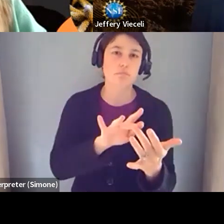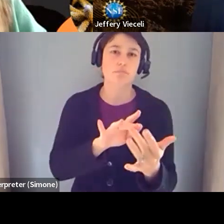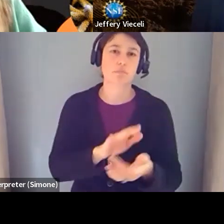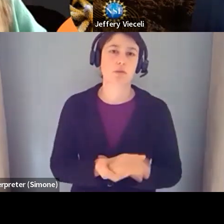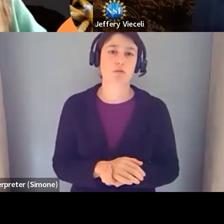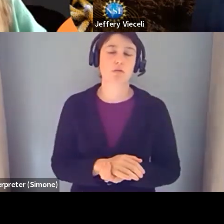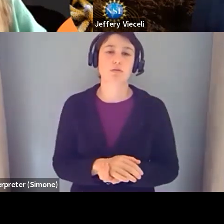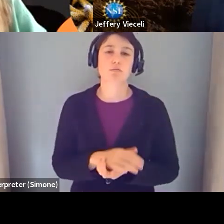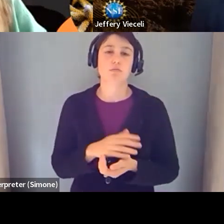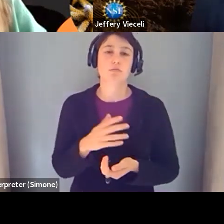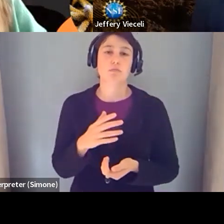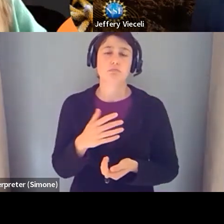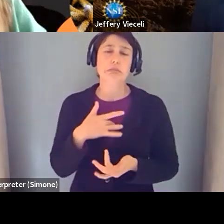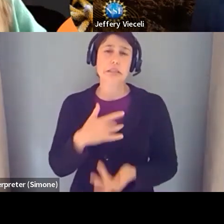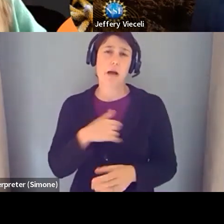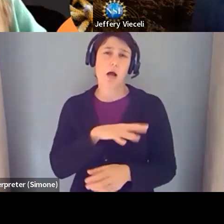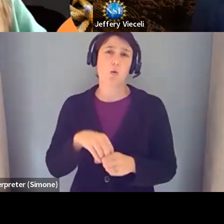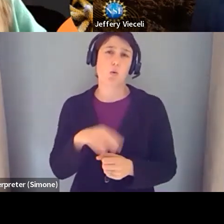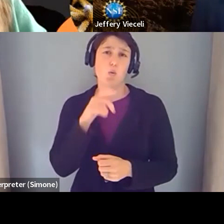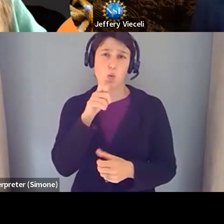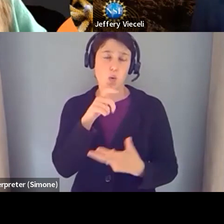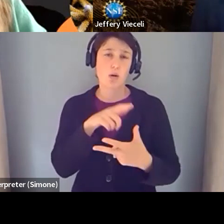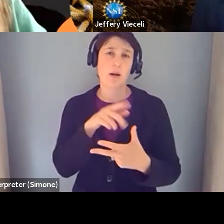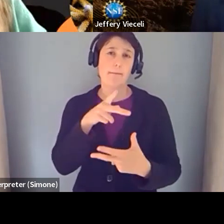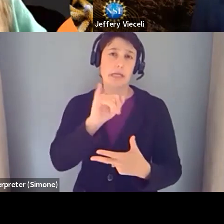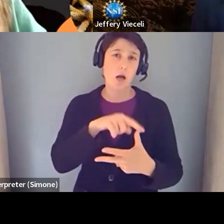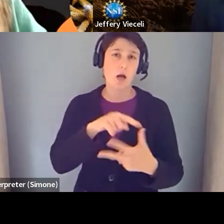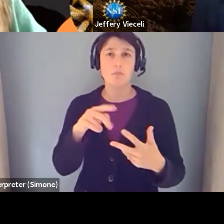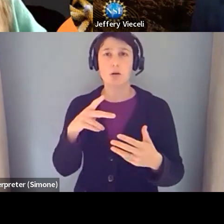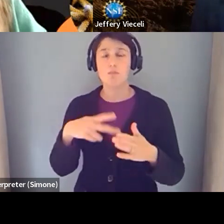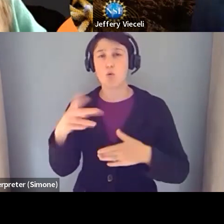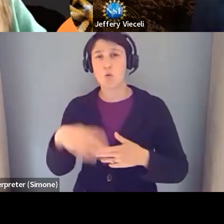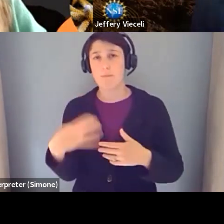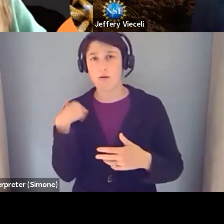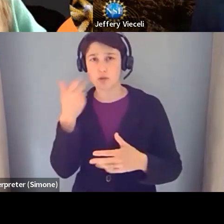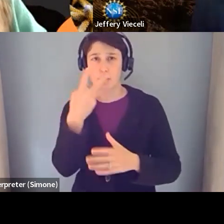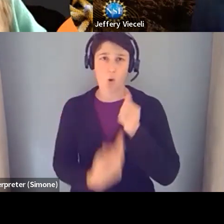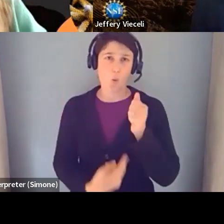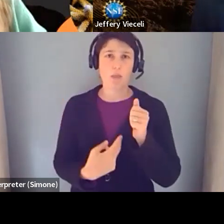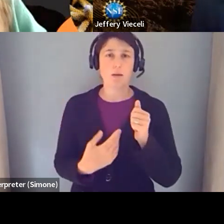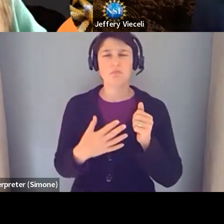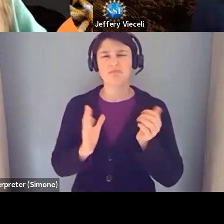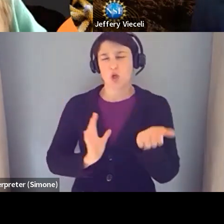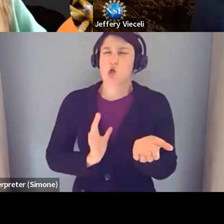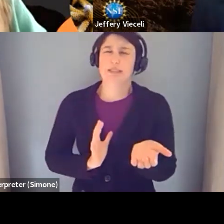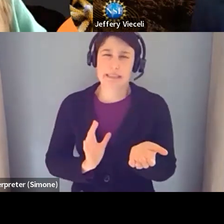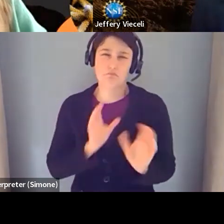I usually CC the program and the PI as a courtesy for them to kind of help me understand what that item is.